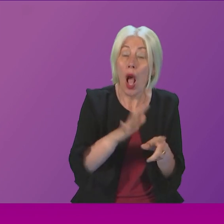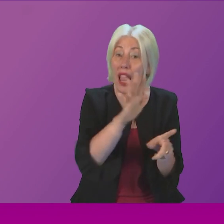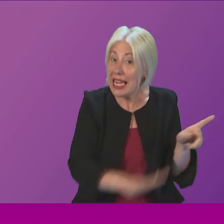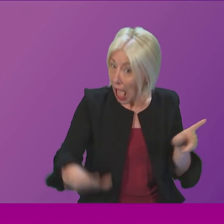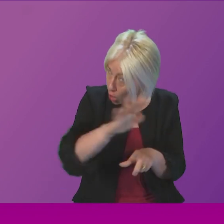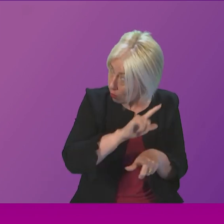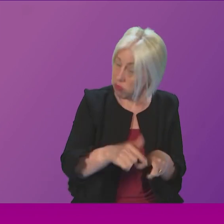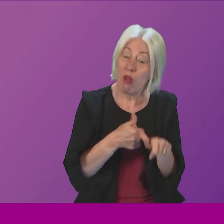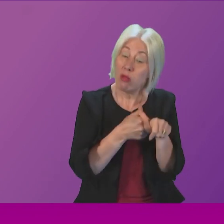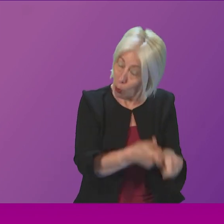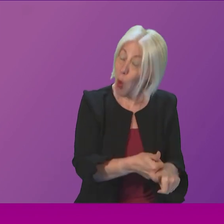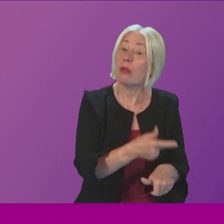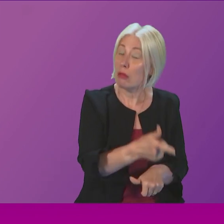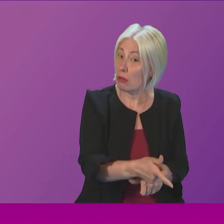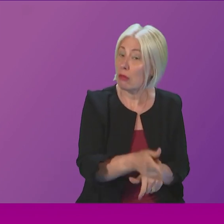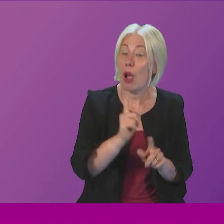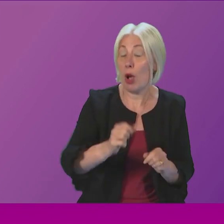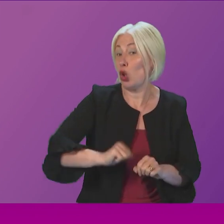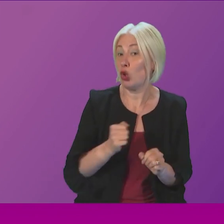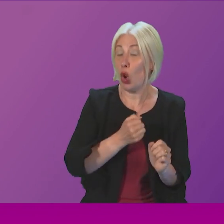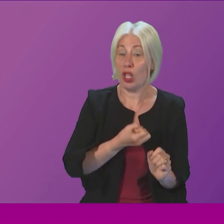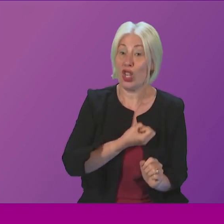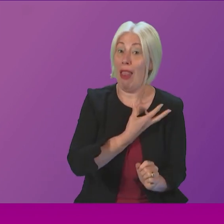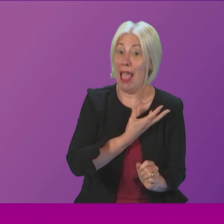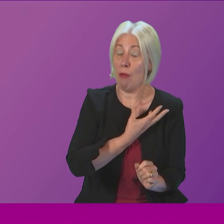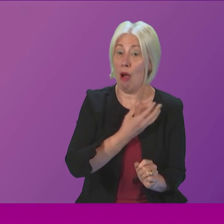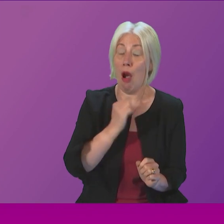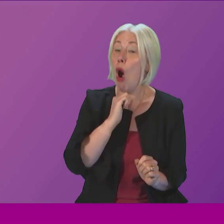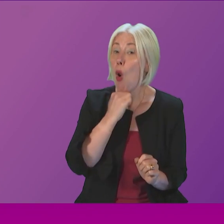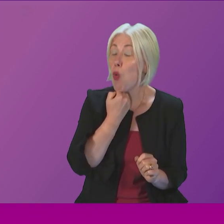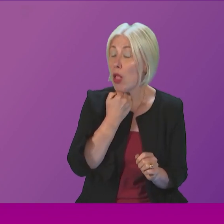it voted for the LEZ. We know that the Scottish Labour Party will oppose anything that the Scottish National